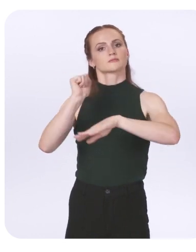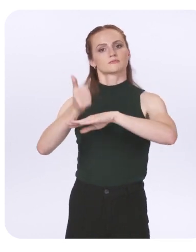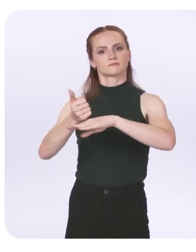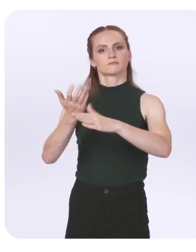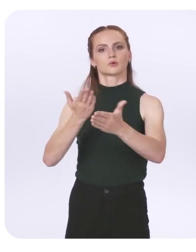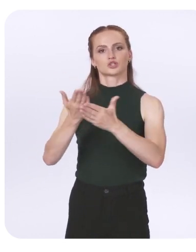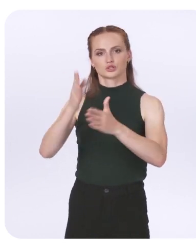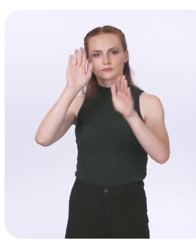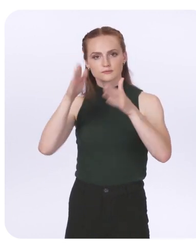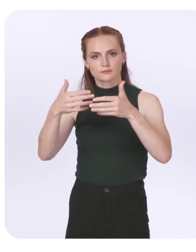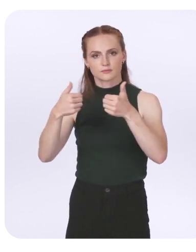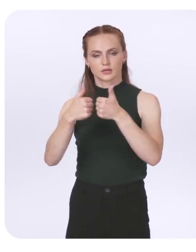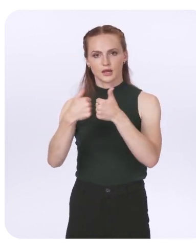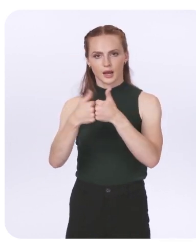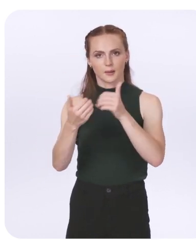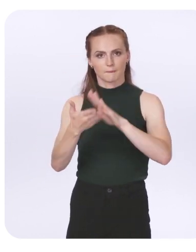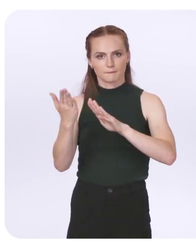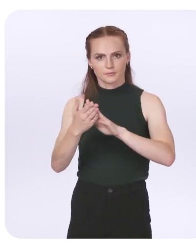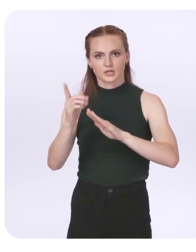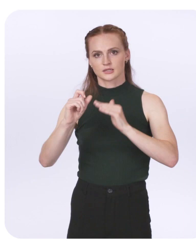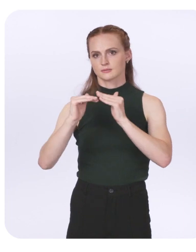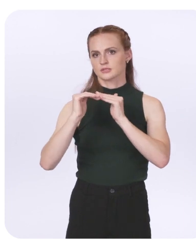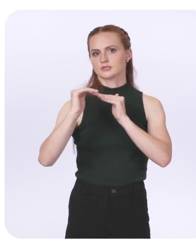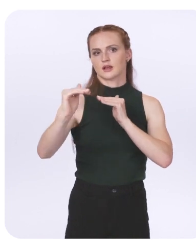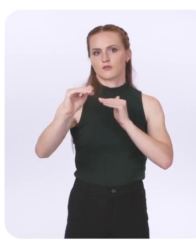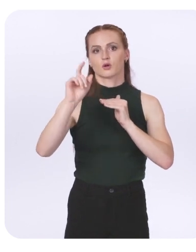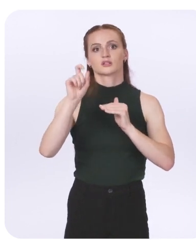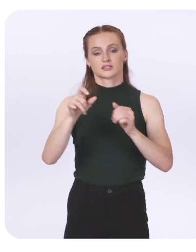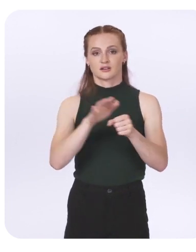and there need to be enough to support your player base.